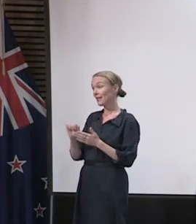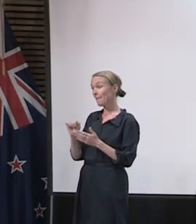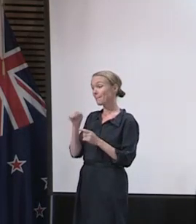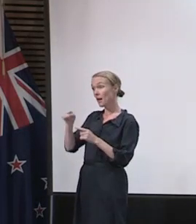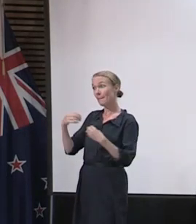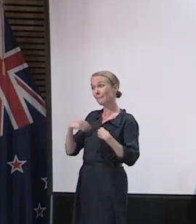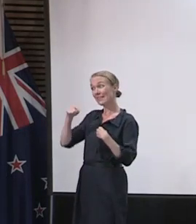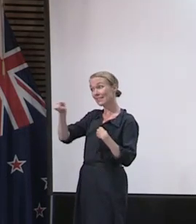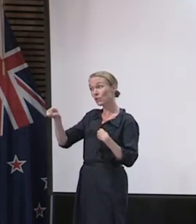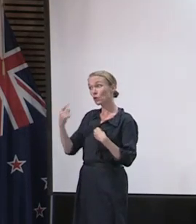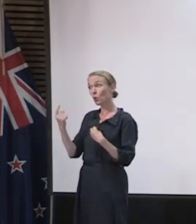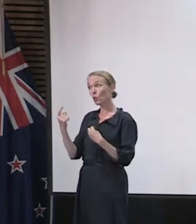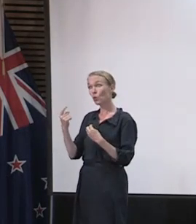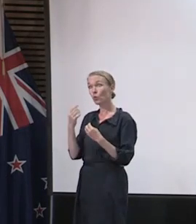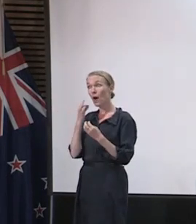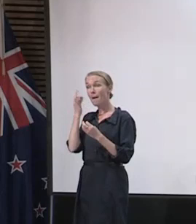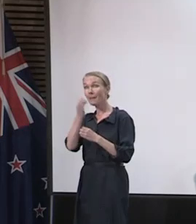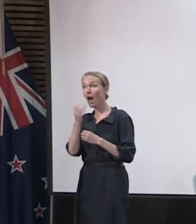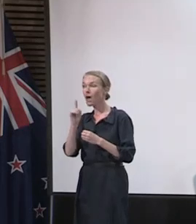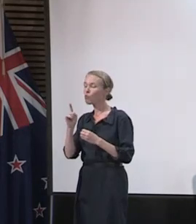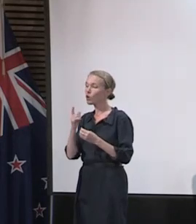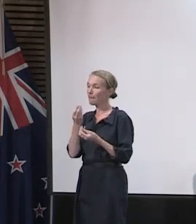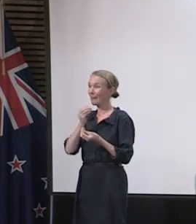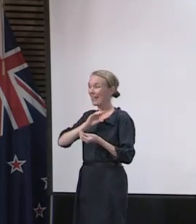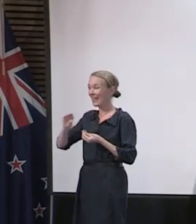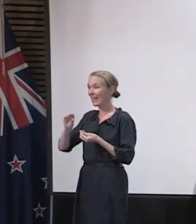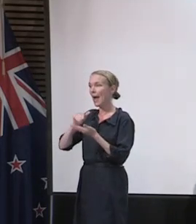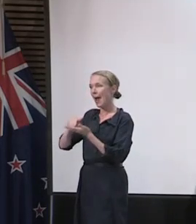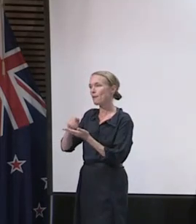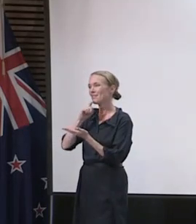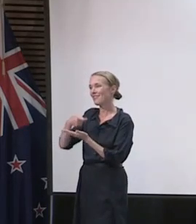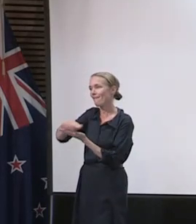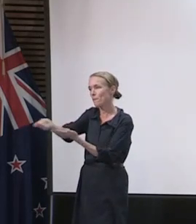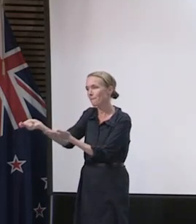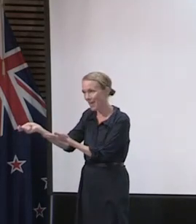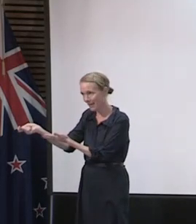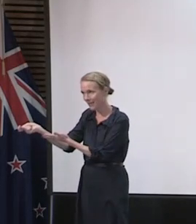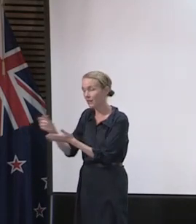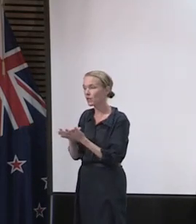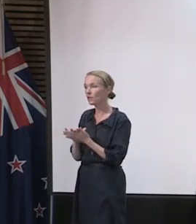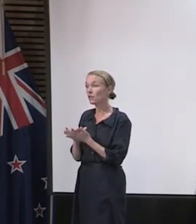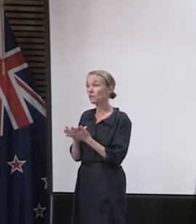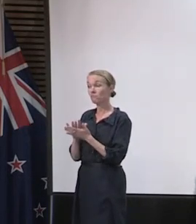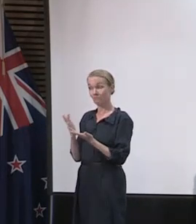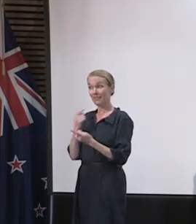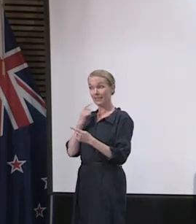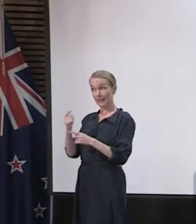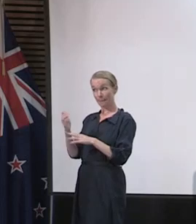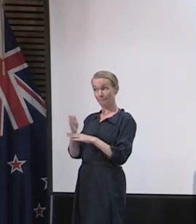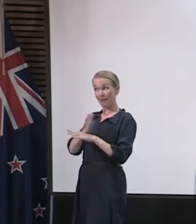those, in particular, who have drawn down on the wage subsidy, which has been a